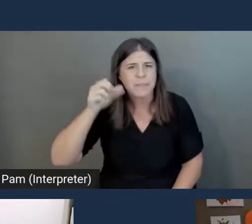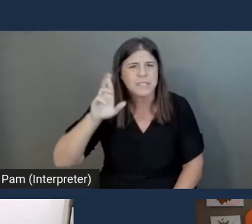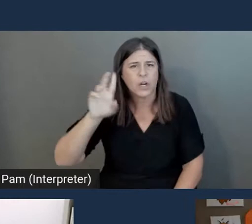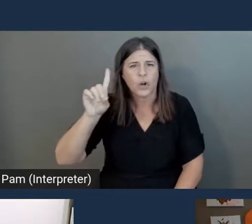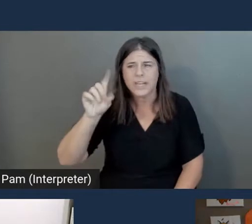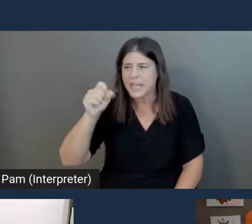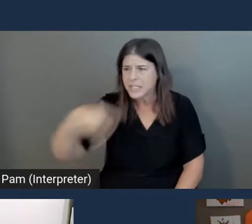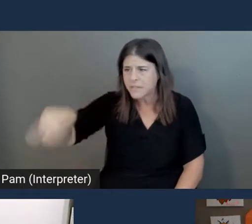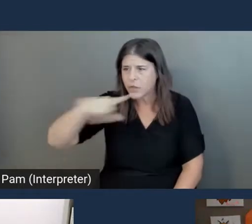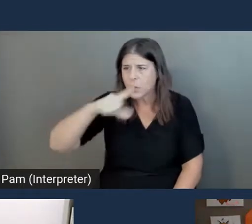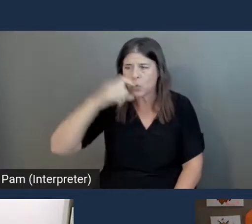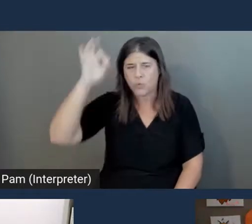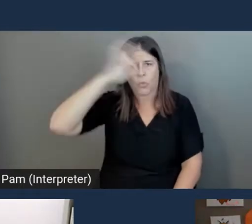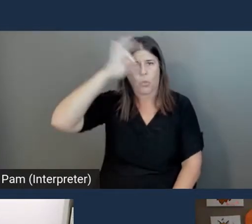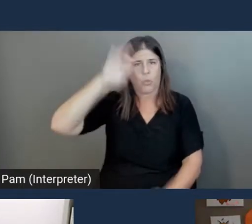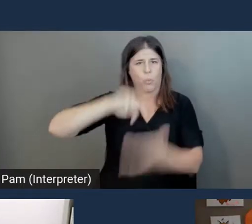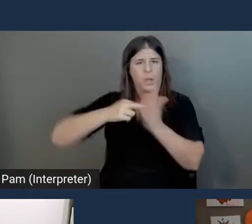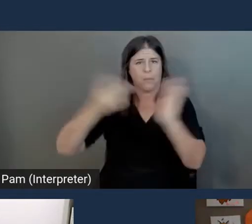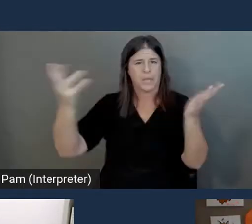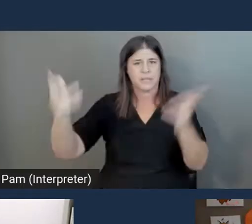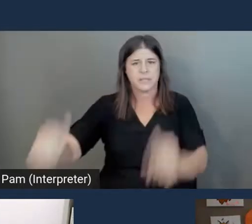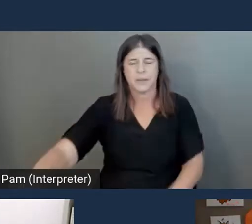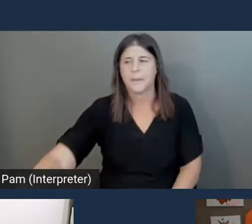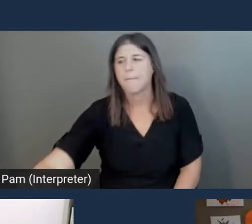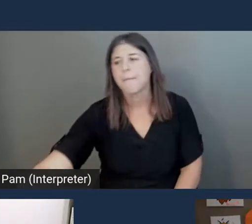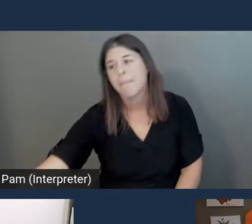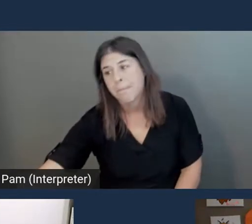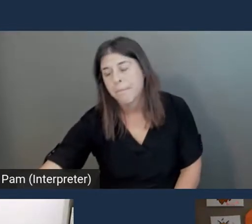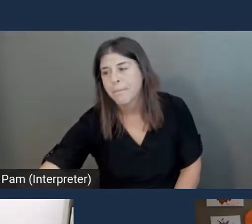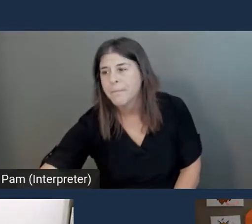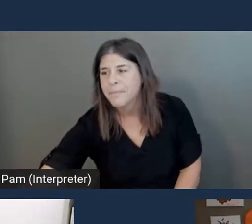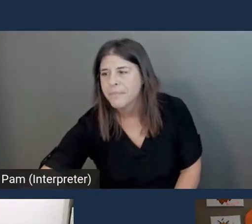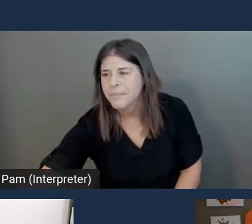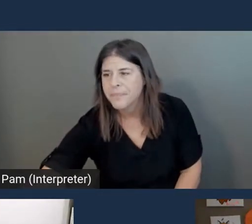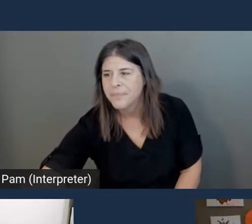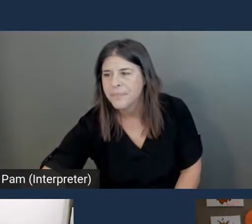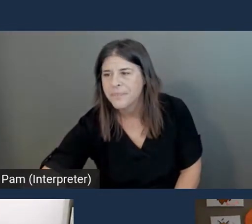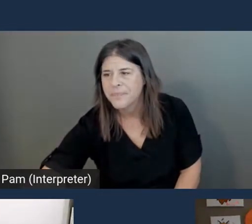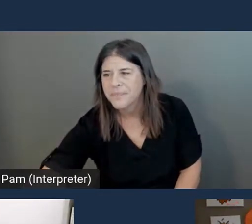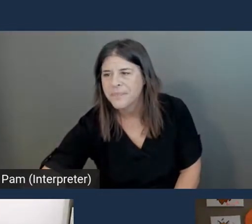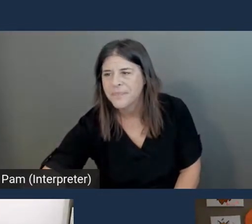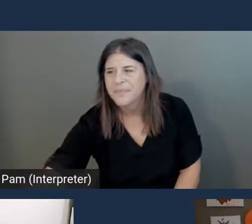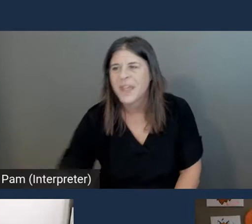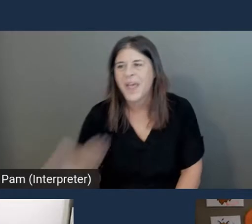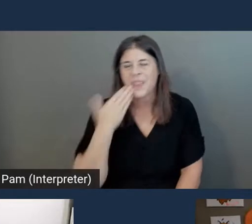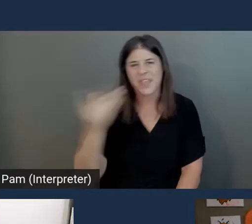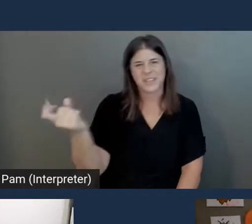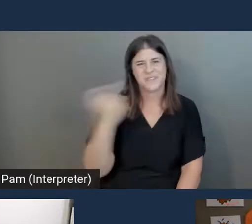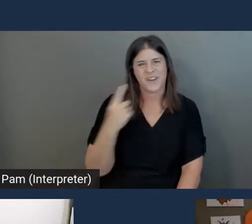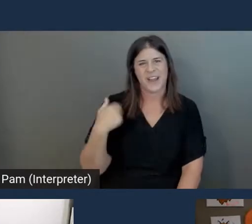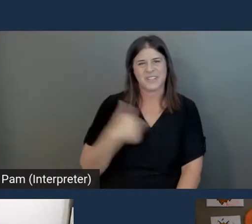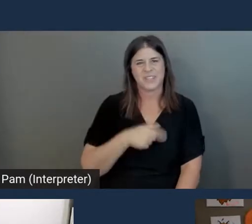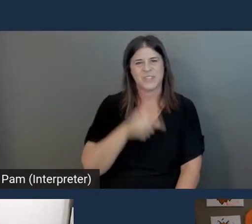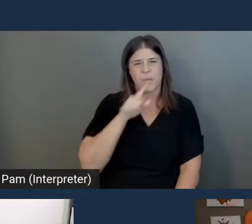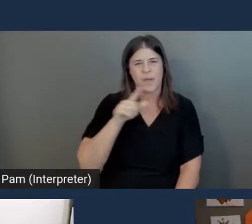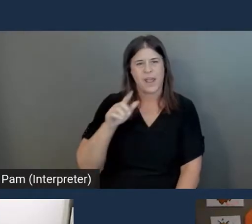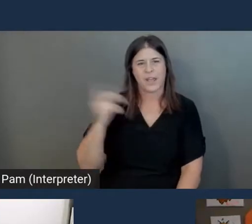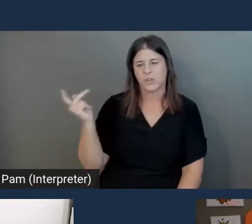who don't know? Well, thanks for asking this.(chuckles) So yeah, Ashley and I, we're both from the RDS team,